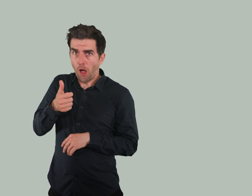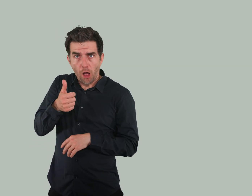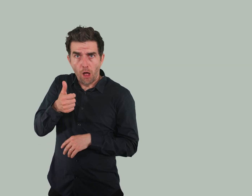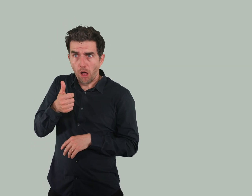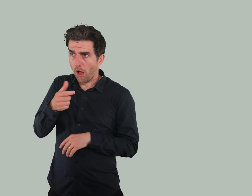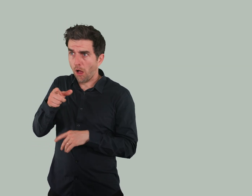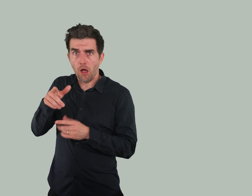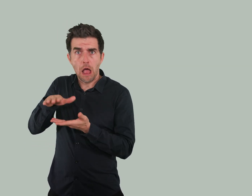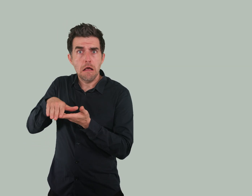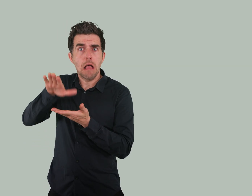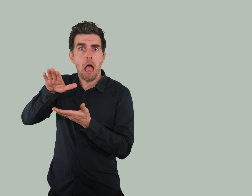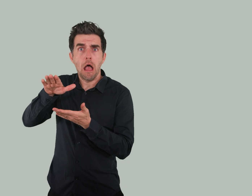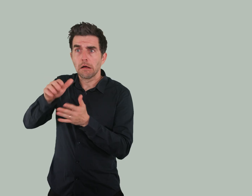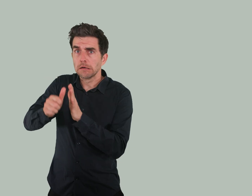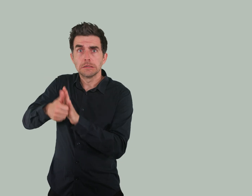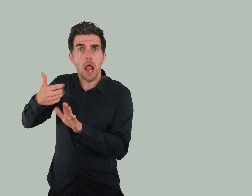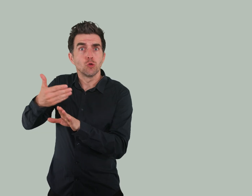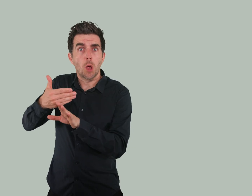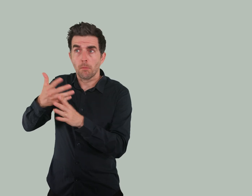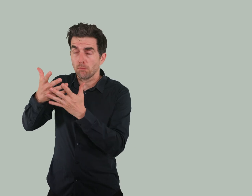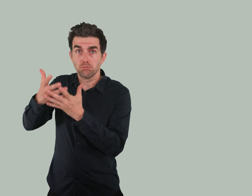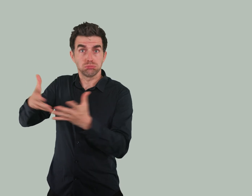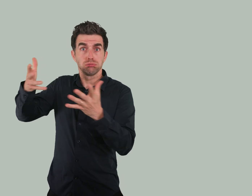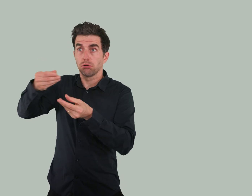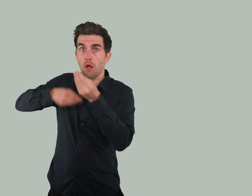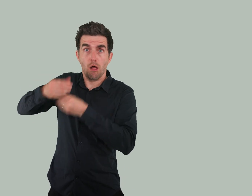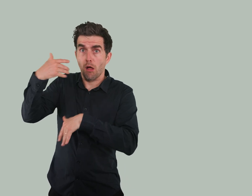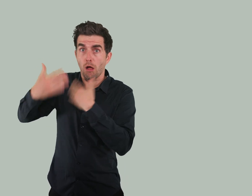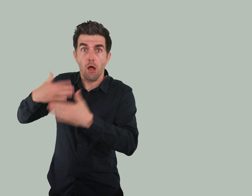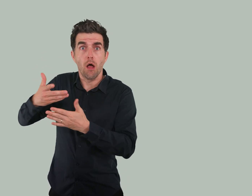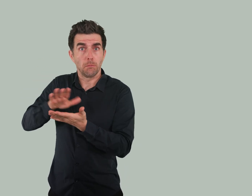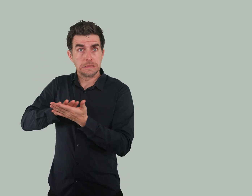that reflects a more productive and more highly skilled economy.